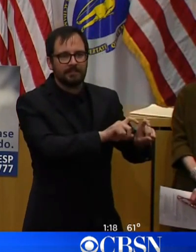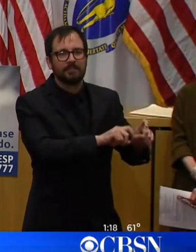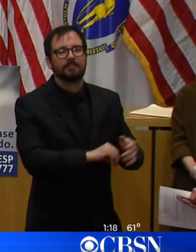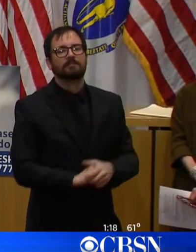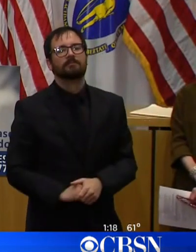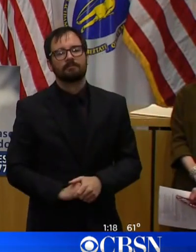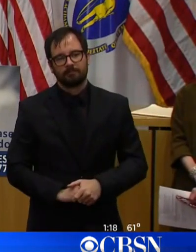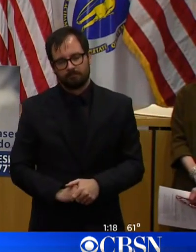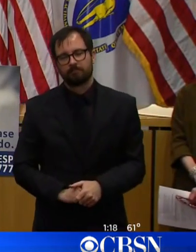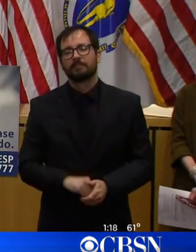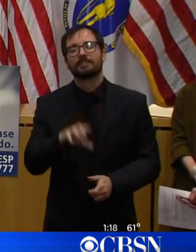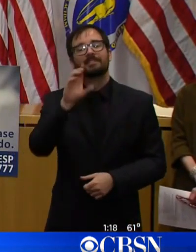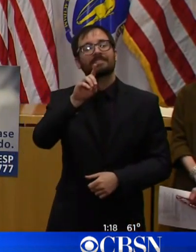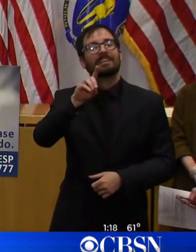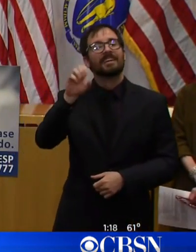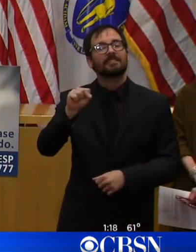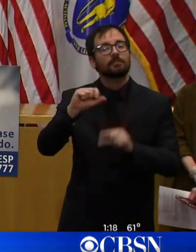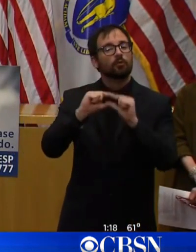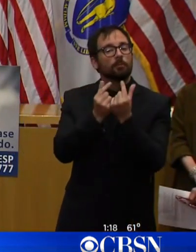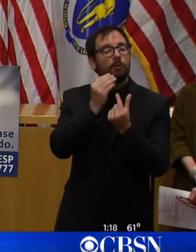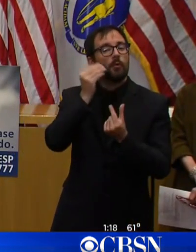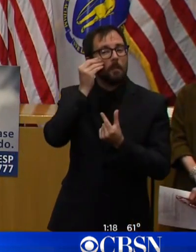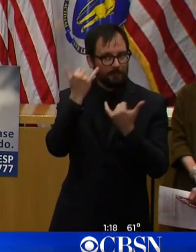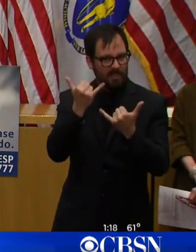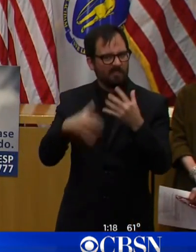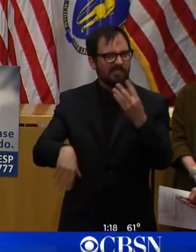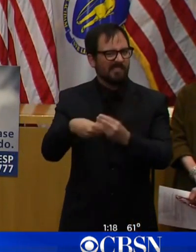LIVING RESIDENCES, AND APARTMENT MENTAL DEVELOPMENT